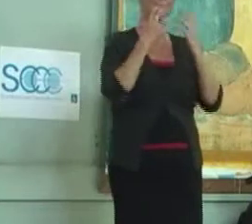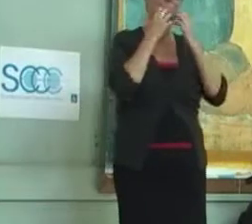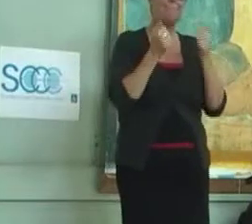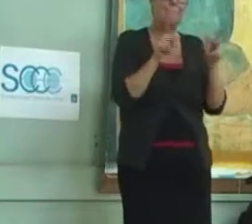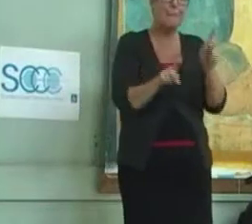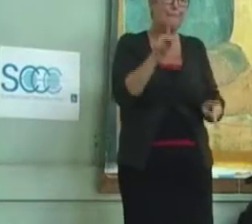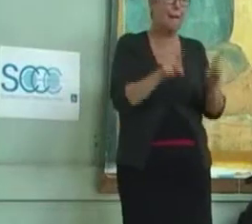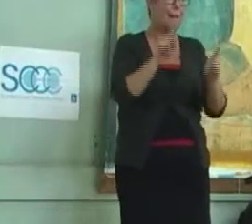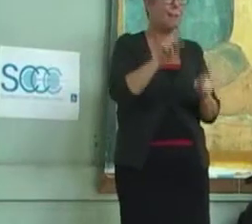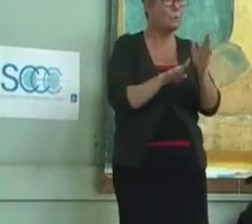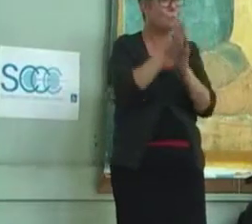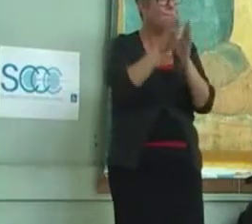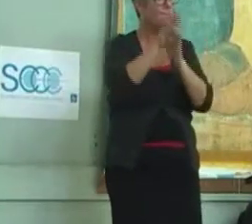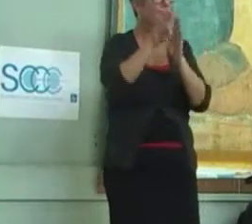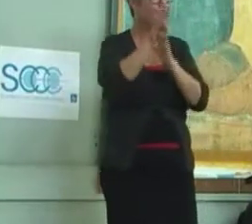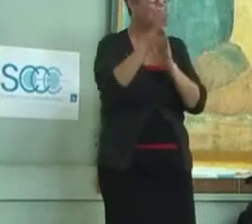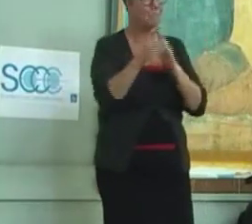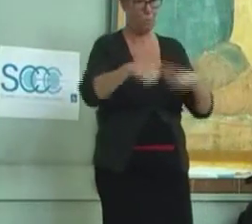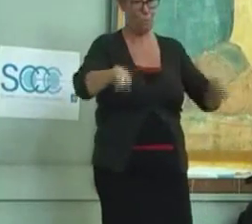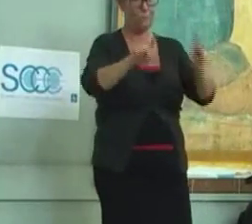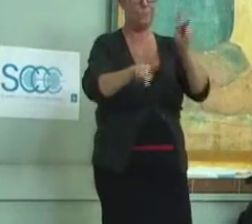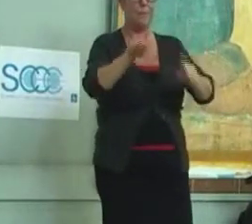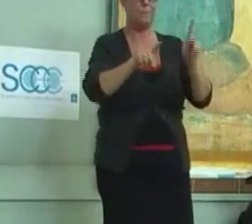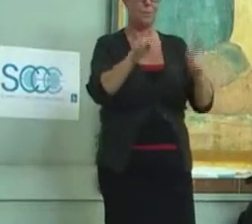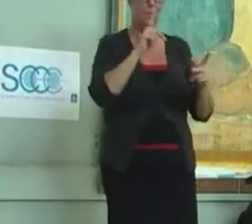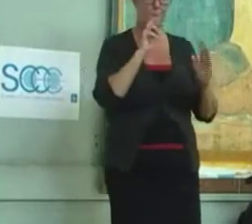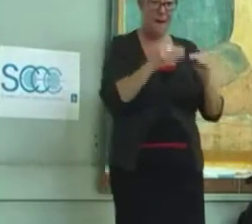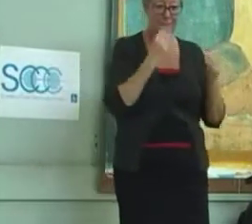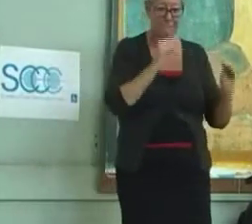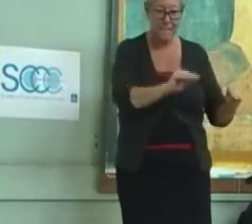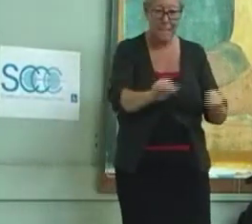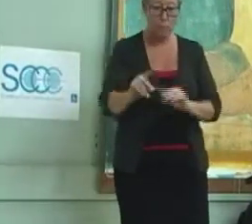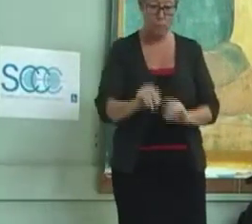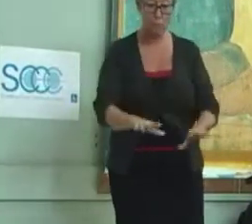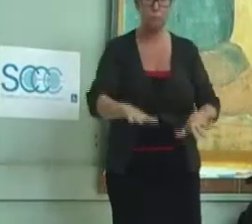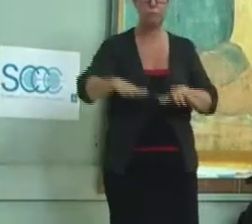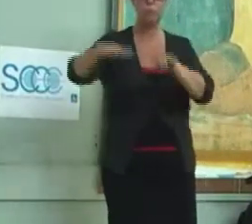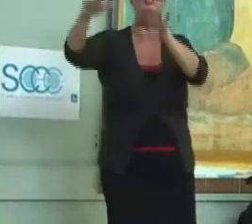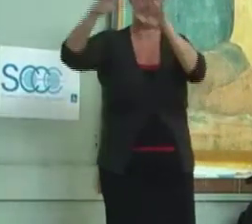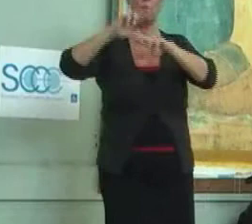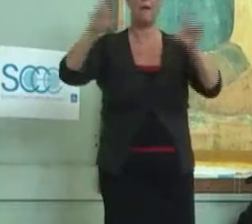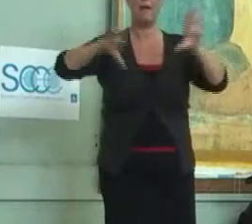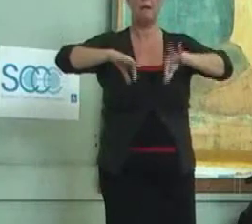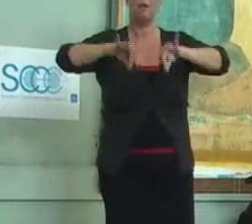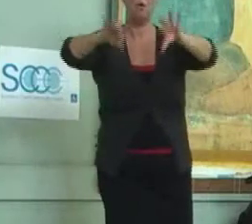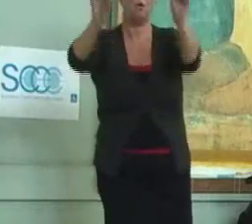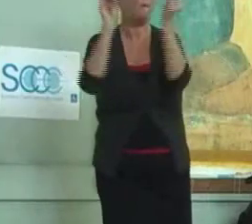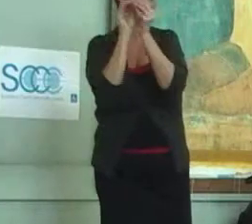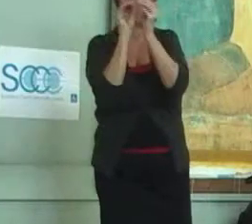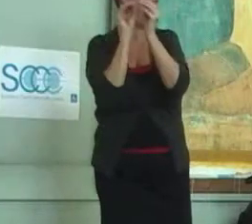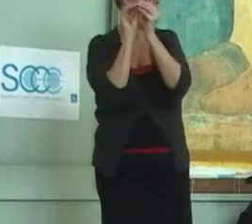and which would increase matters of society as well as individuals. So, therefore, to me, cutting that allowance